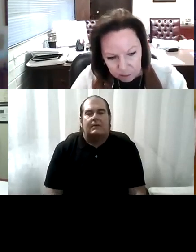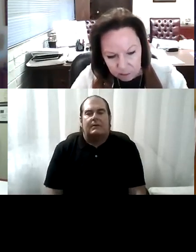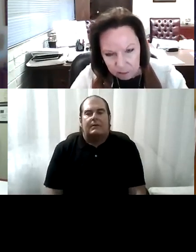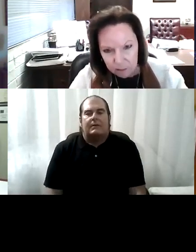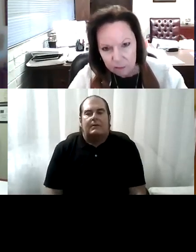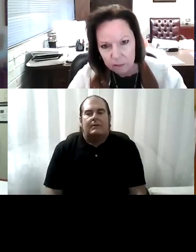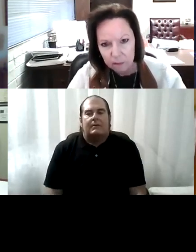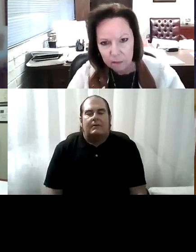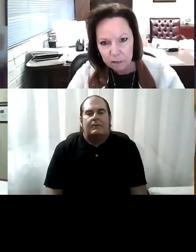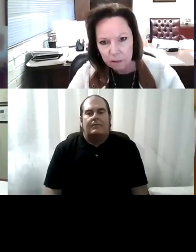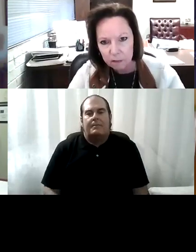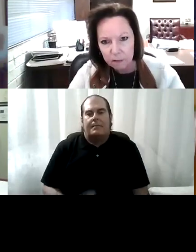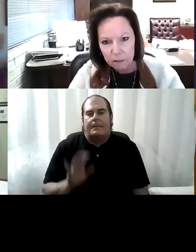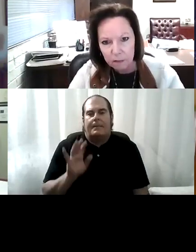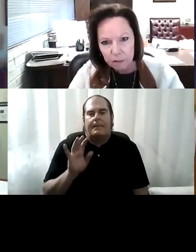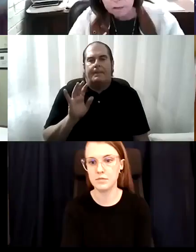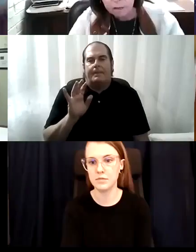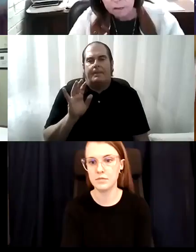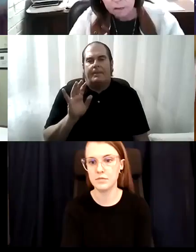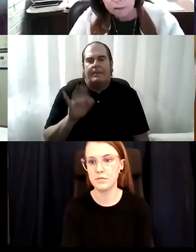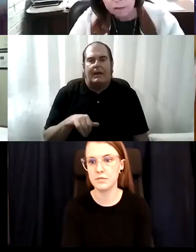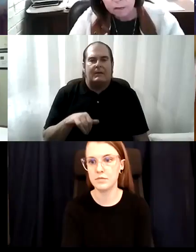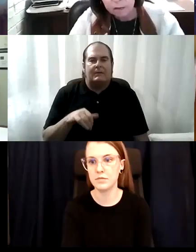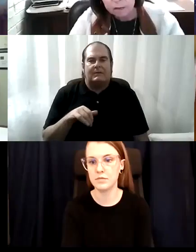That's kind of, kind of where we're at.